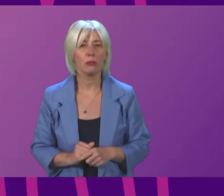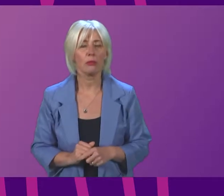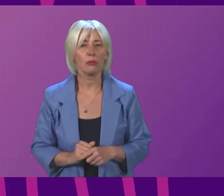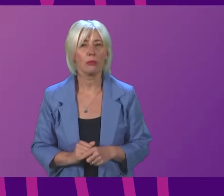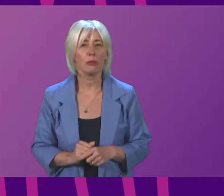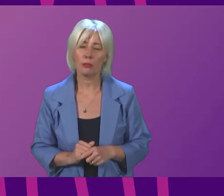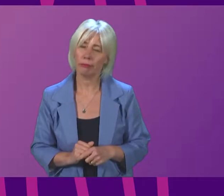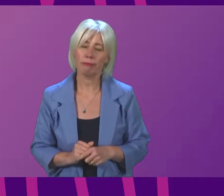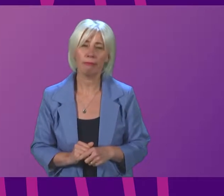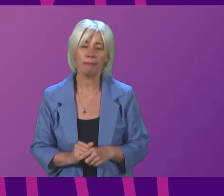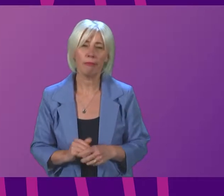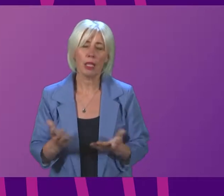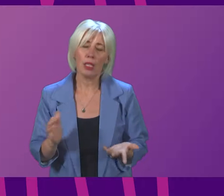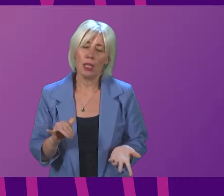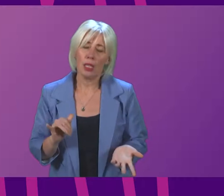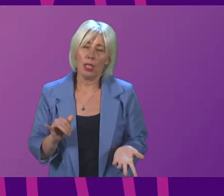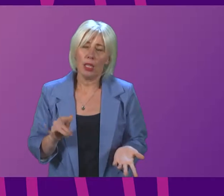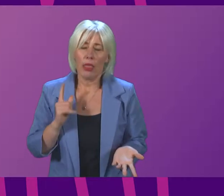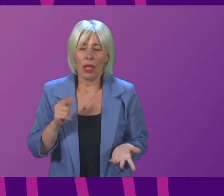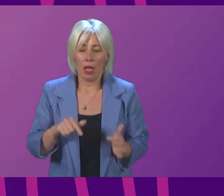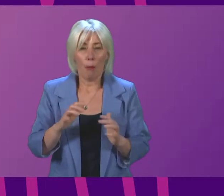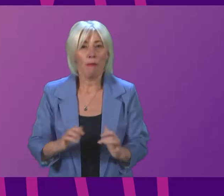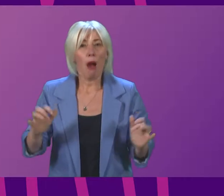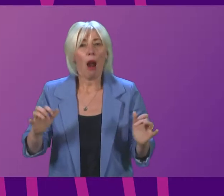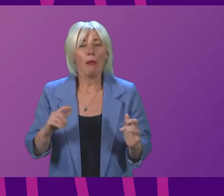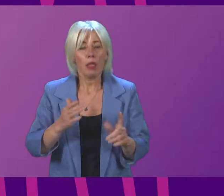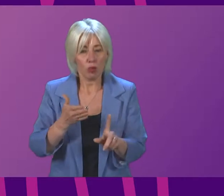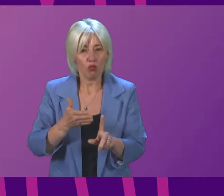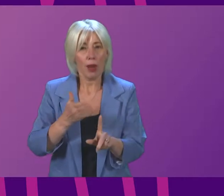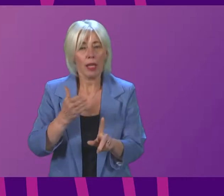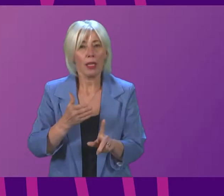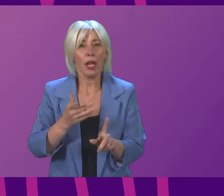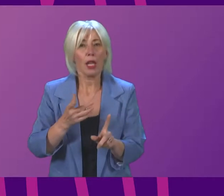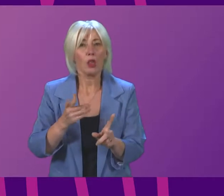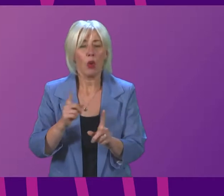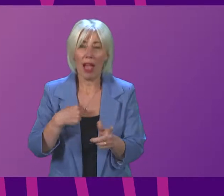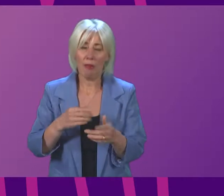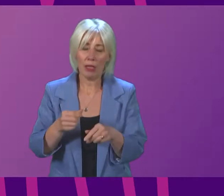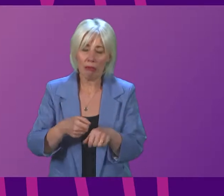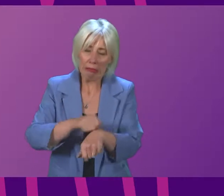I think that the Parliament will recognise that I have endeavoured to ensure that we